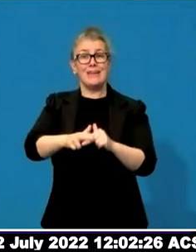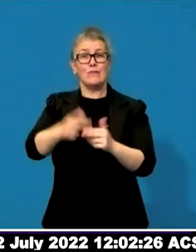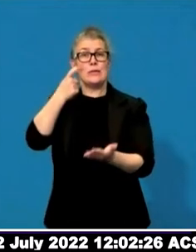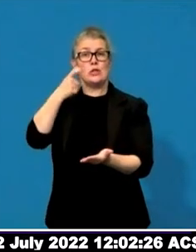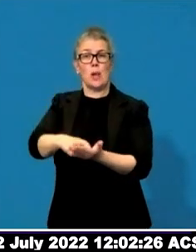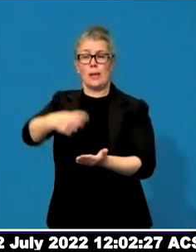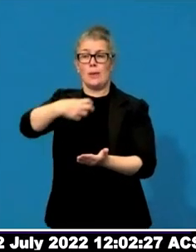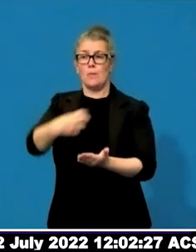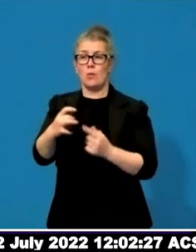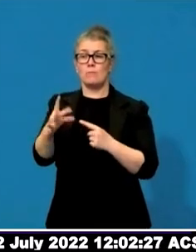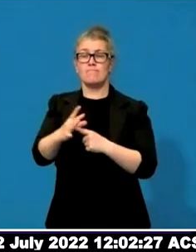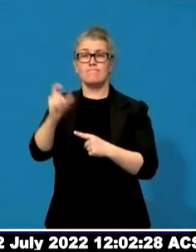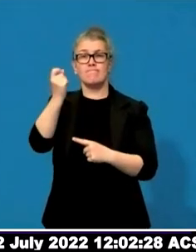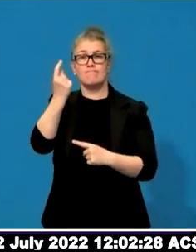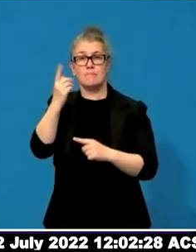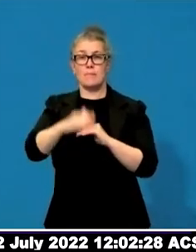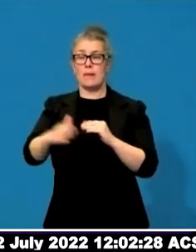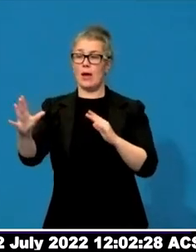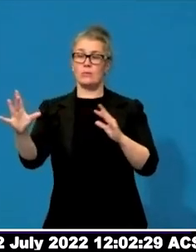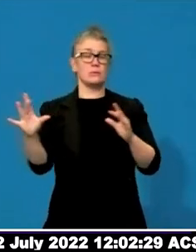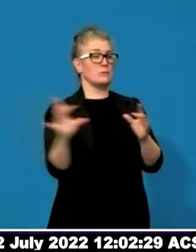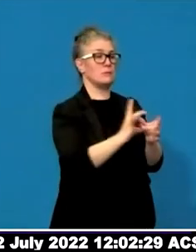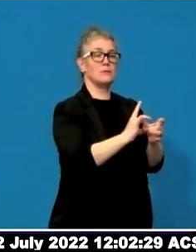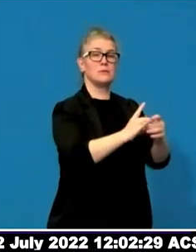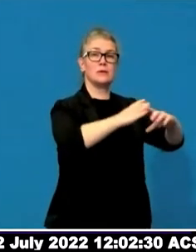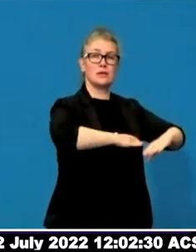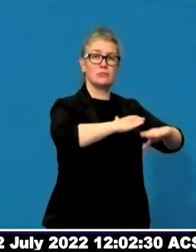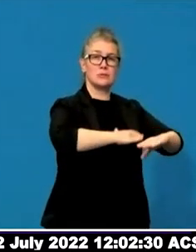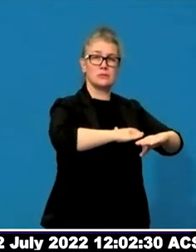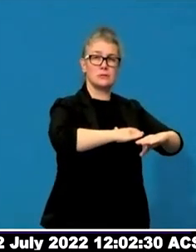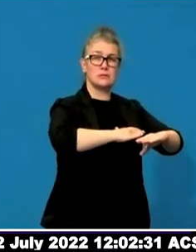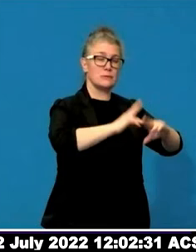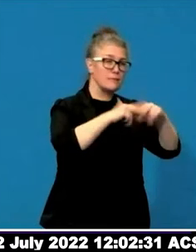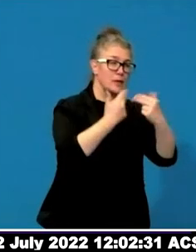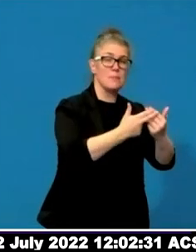of that connection to country and family and culture.